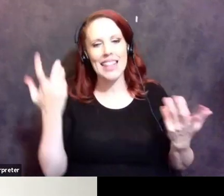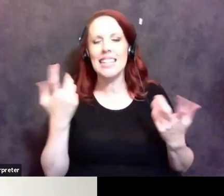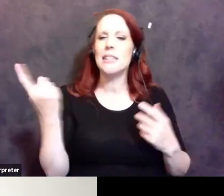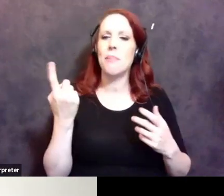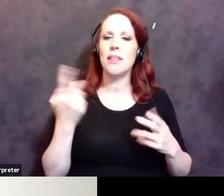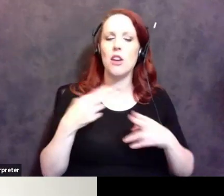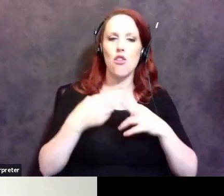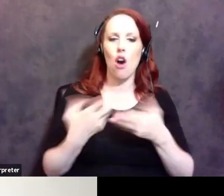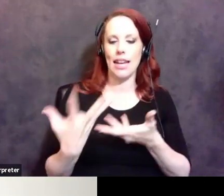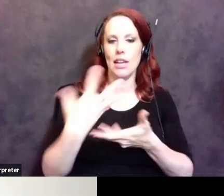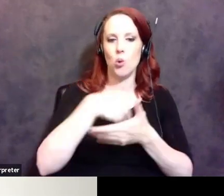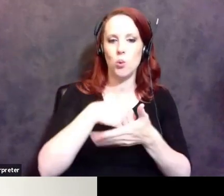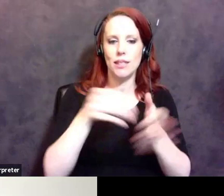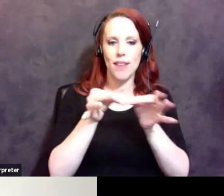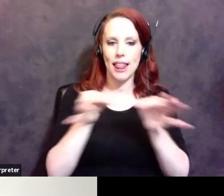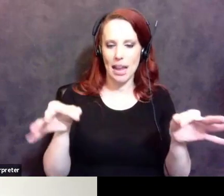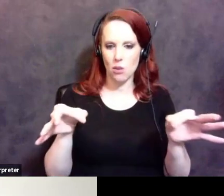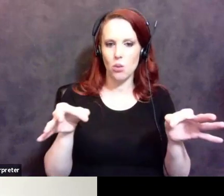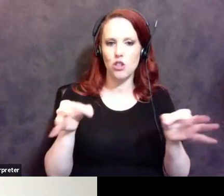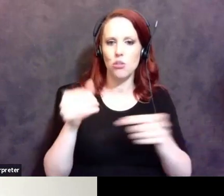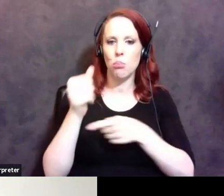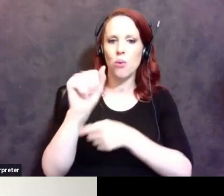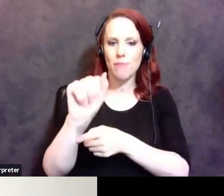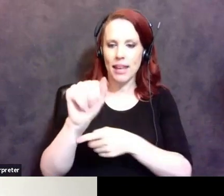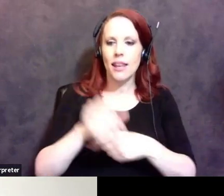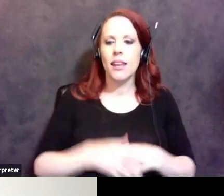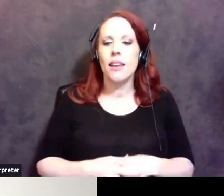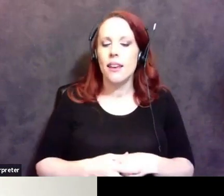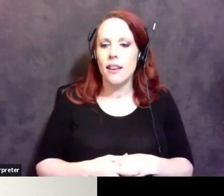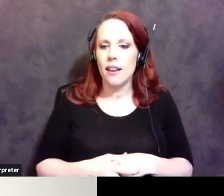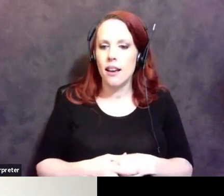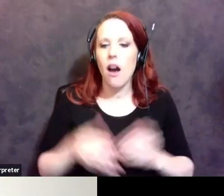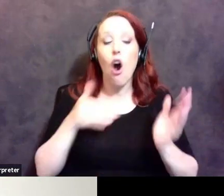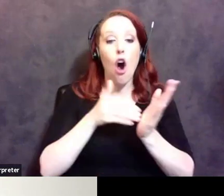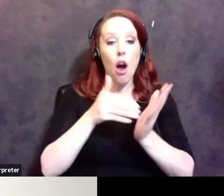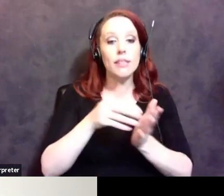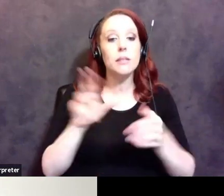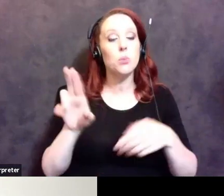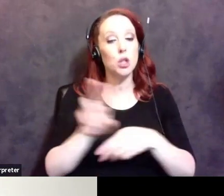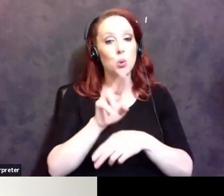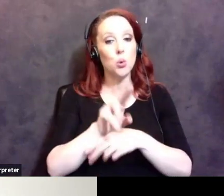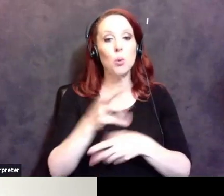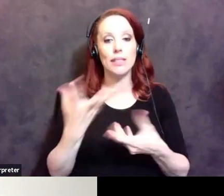language movement. Oftentimes, we will use inclusive language or people not using inclusive